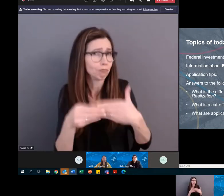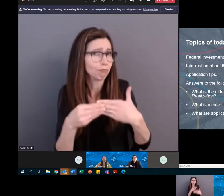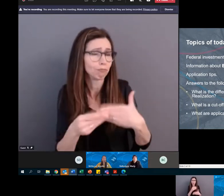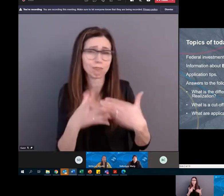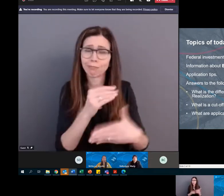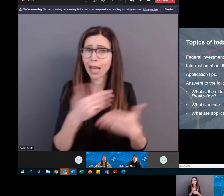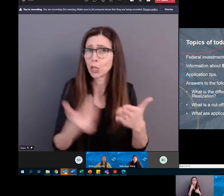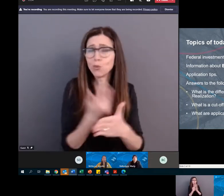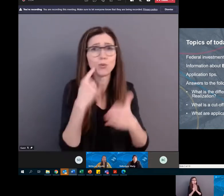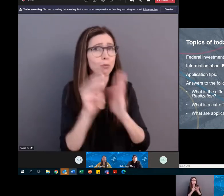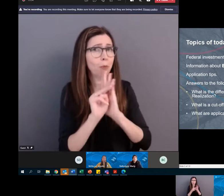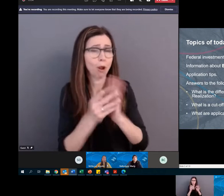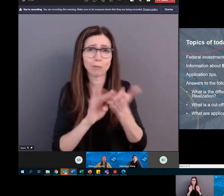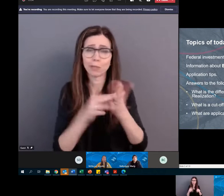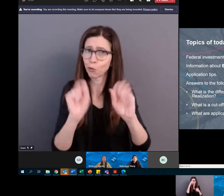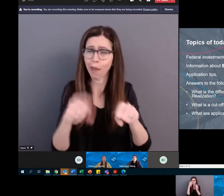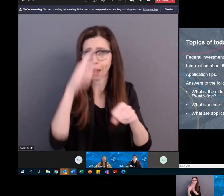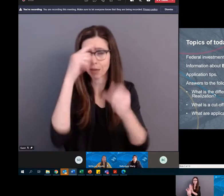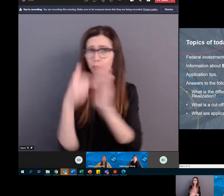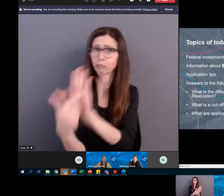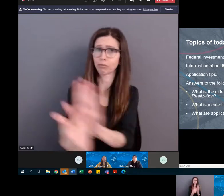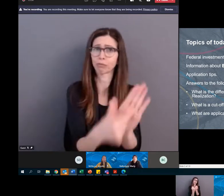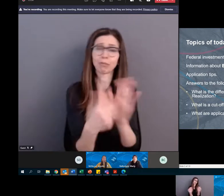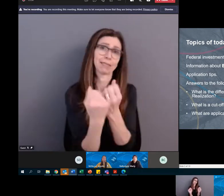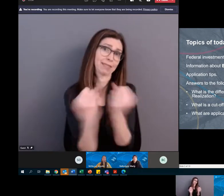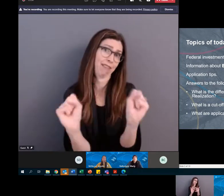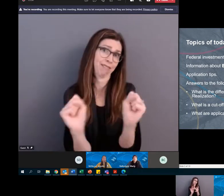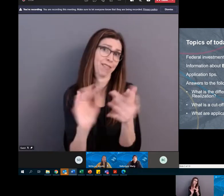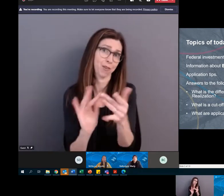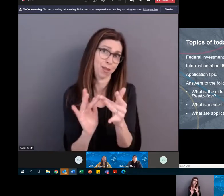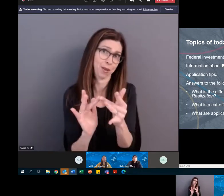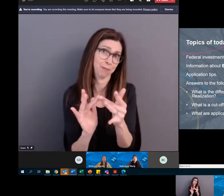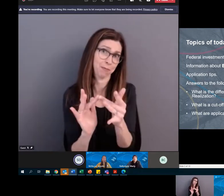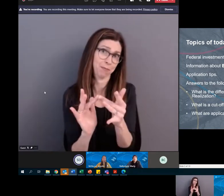safely with audiences. Over to you, Sean.